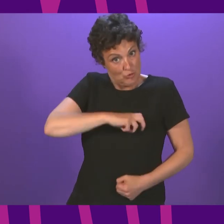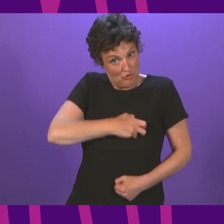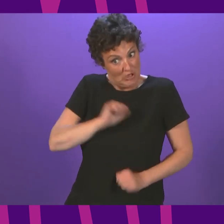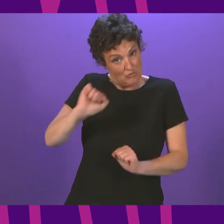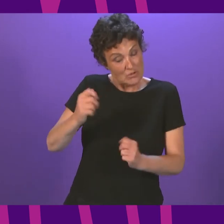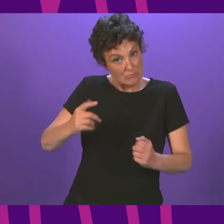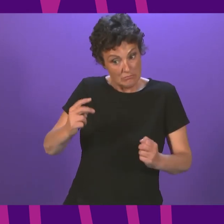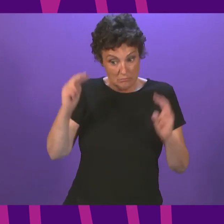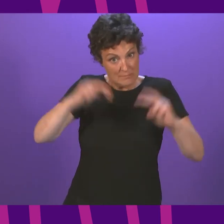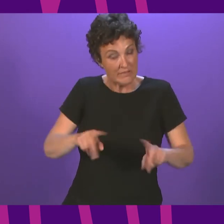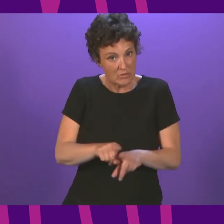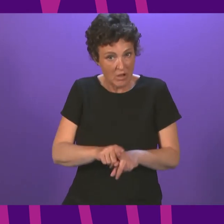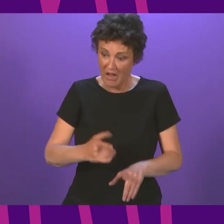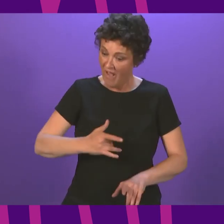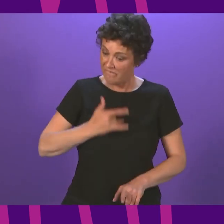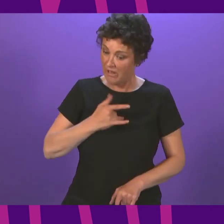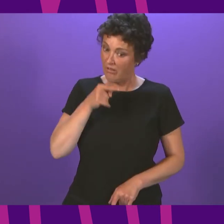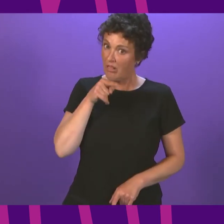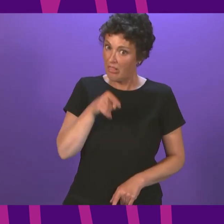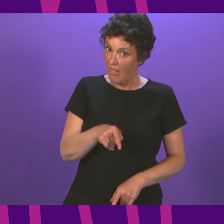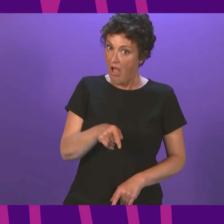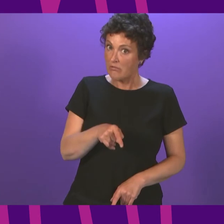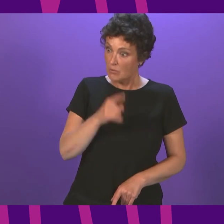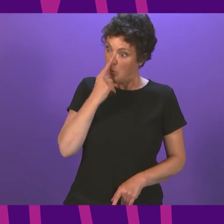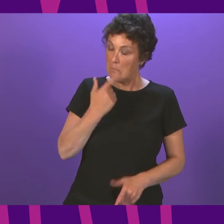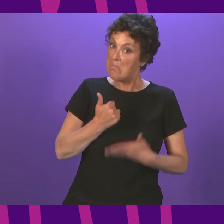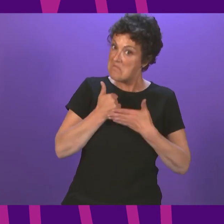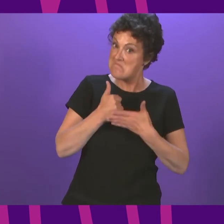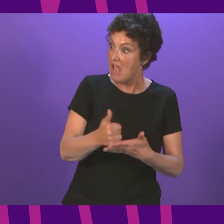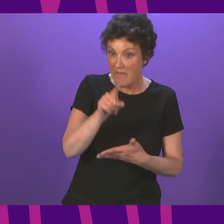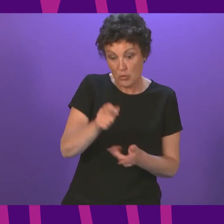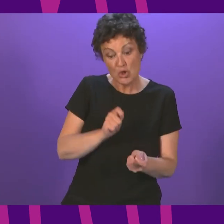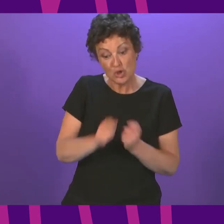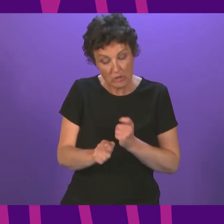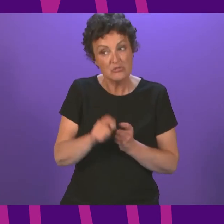step forward. I feel that that adjustment from yesterday might perhaps meet with greater support in the chamber today.